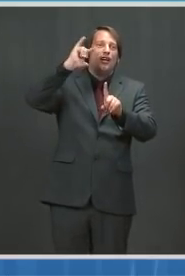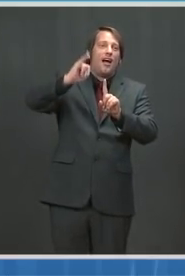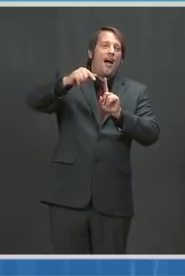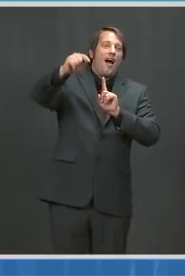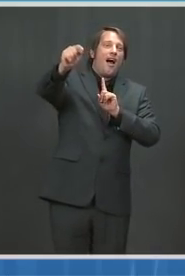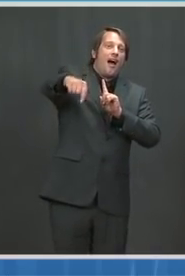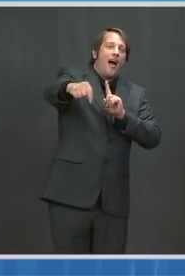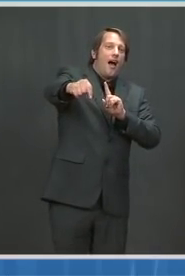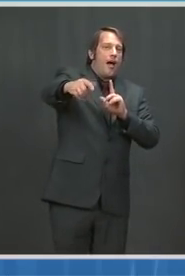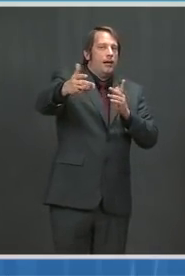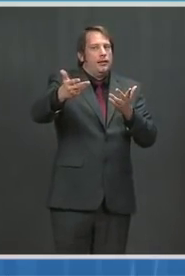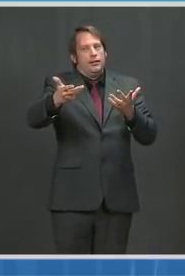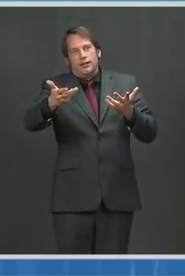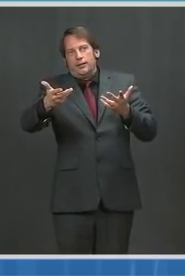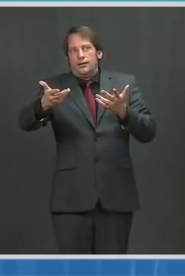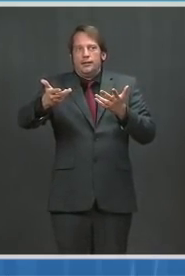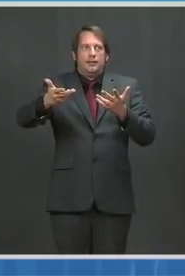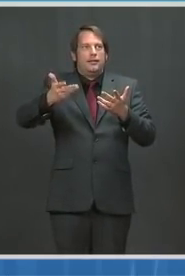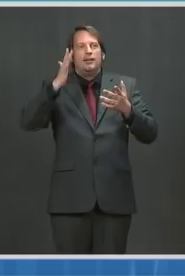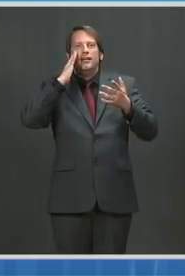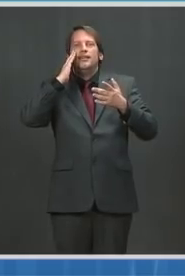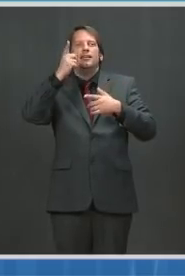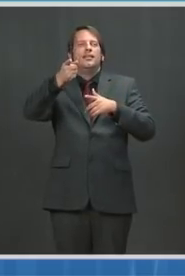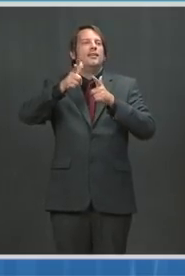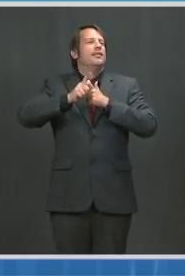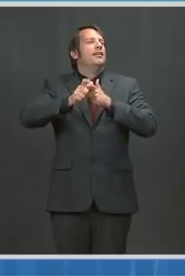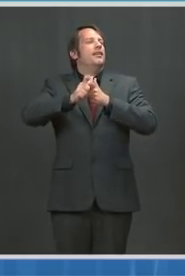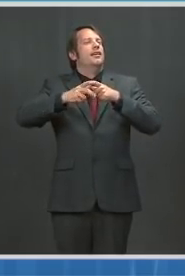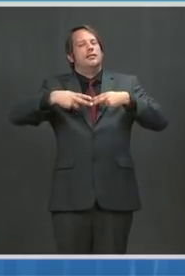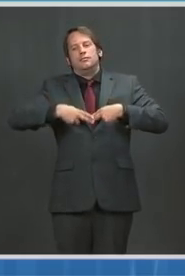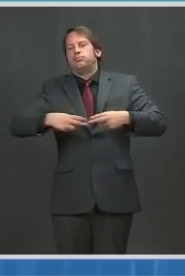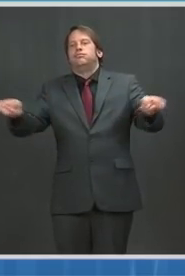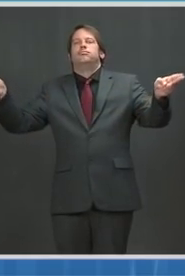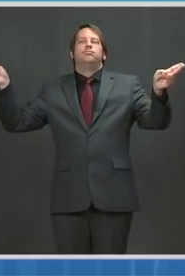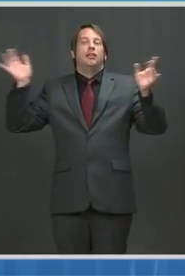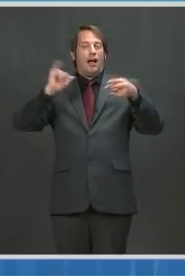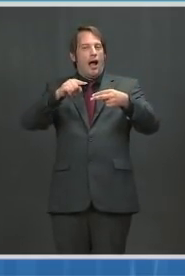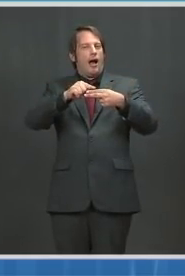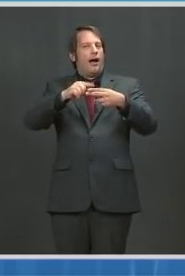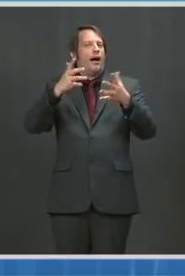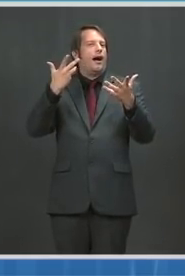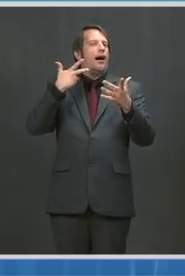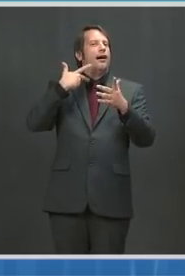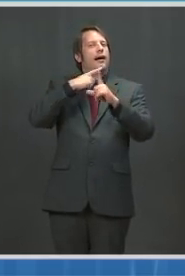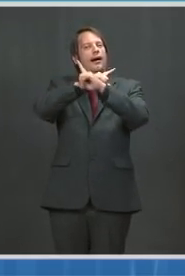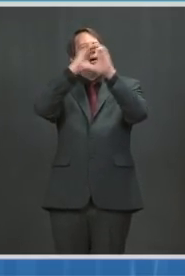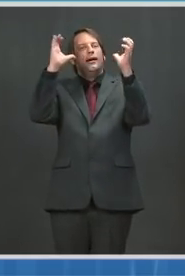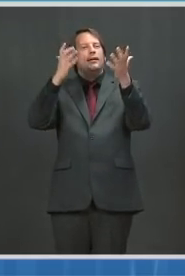for what we're going to experience. I think Dr. Walensky, I would offer, has been, you know, leading commentary through,